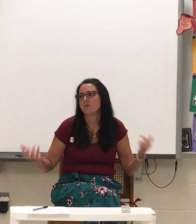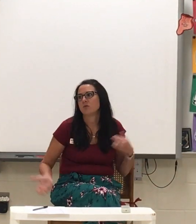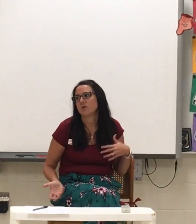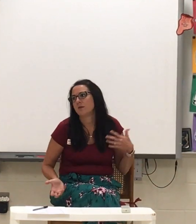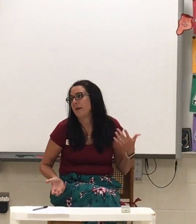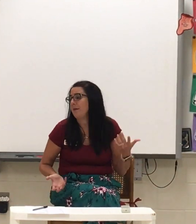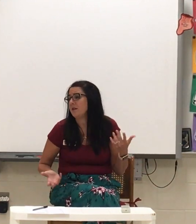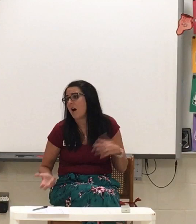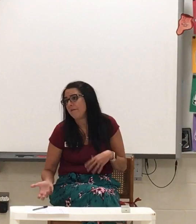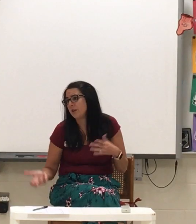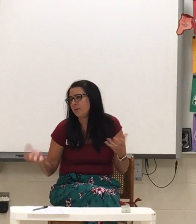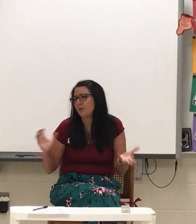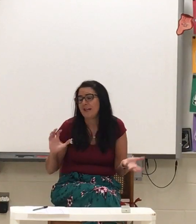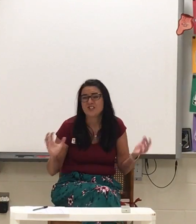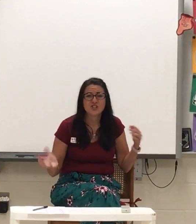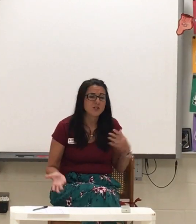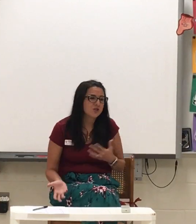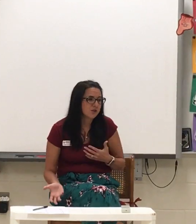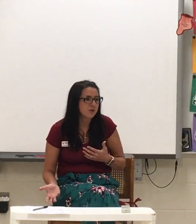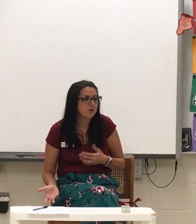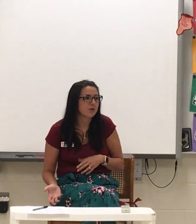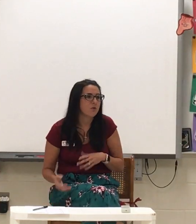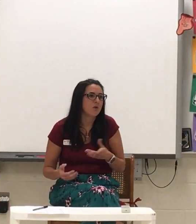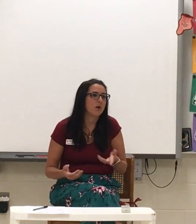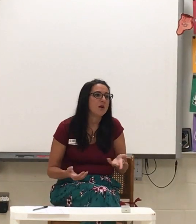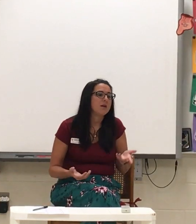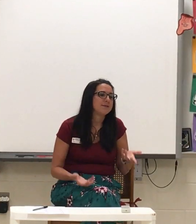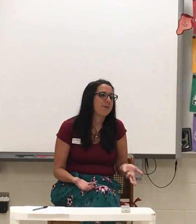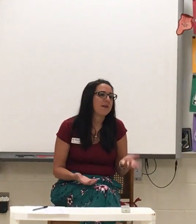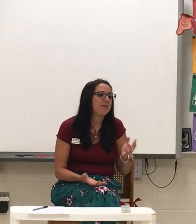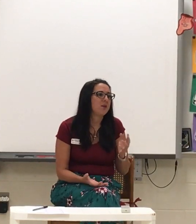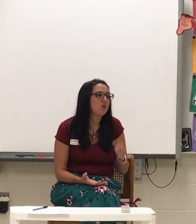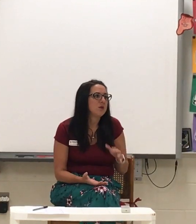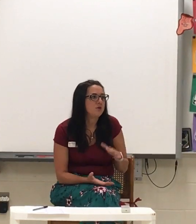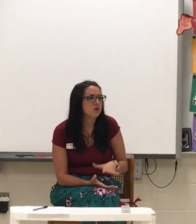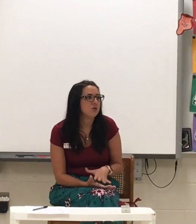some sort of maybe nonverbal like gesture or something that you can do